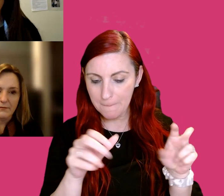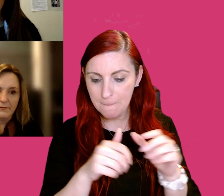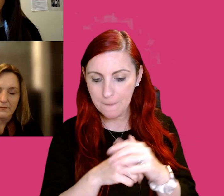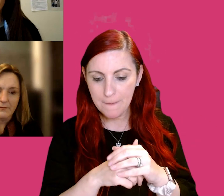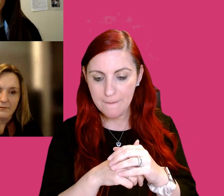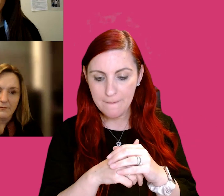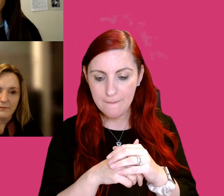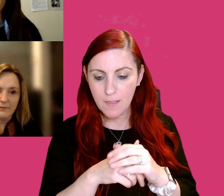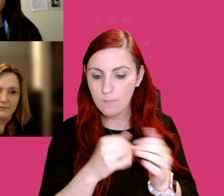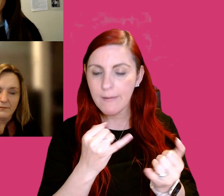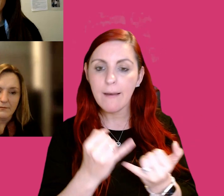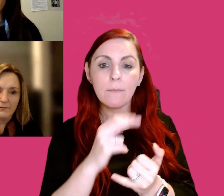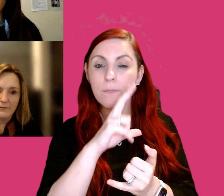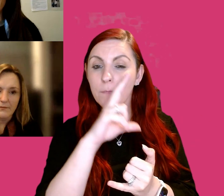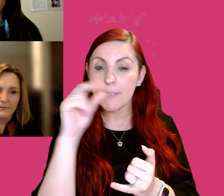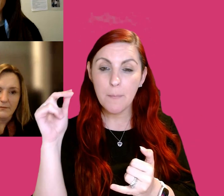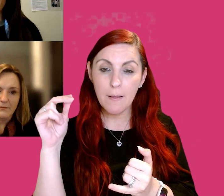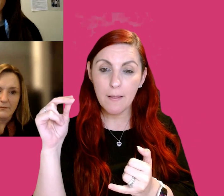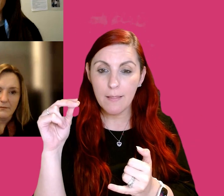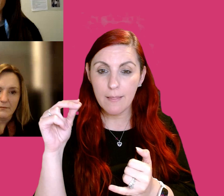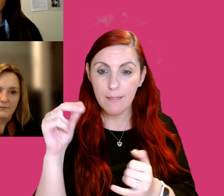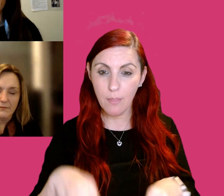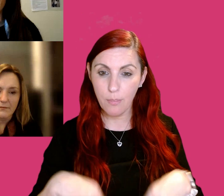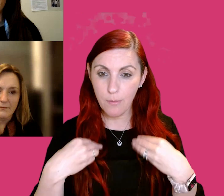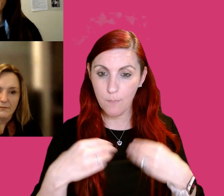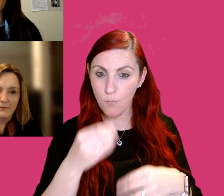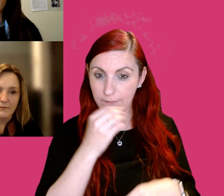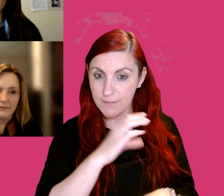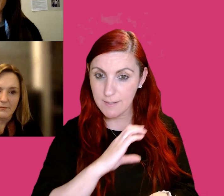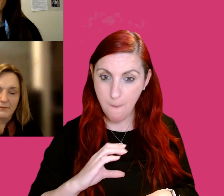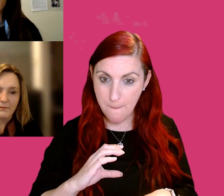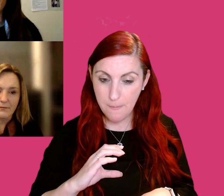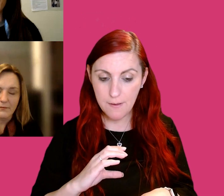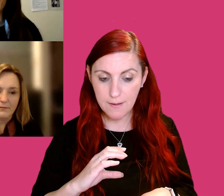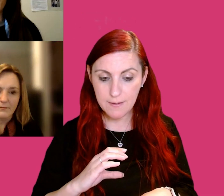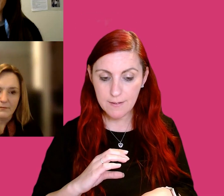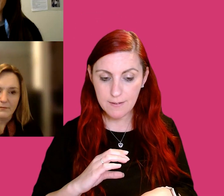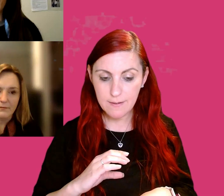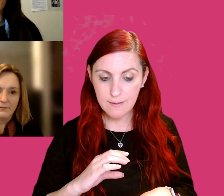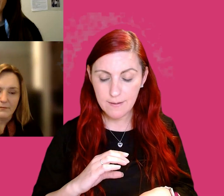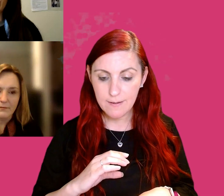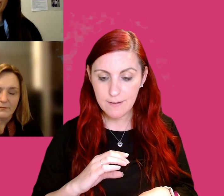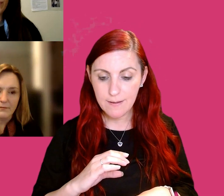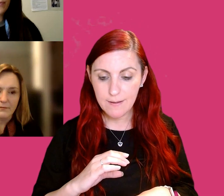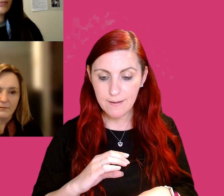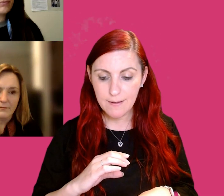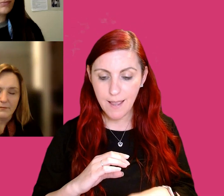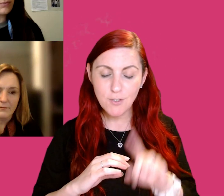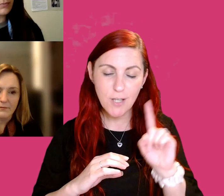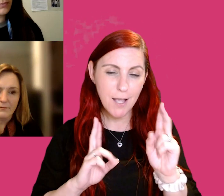if for example the the breakfast um Club when it came to and I should mention actually people will